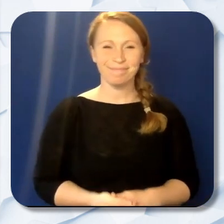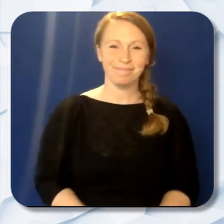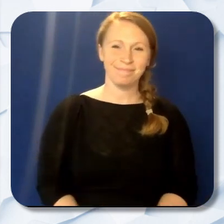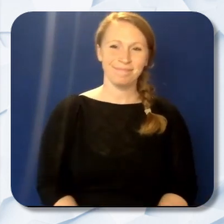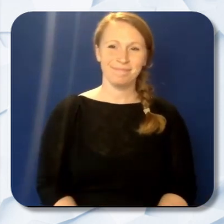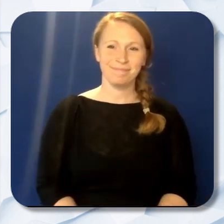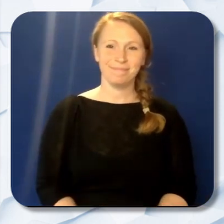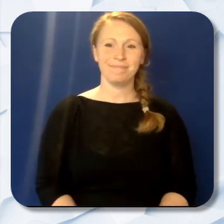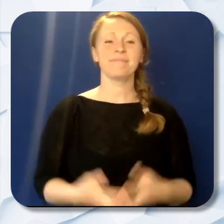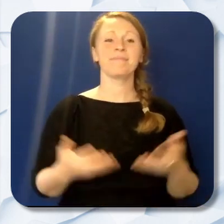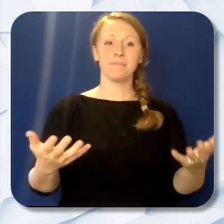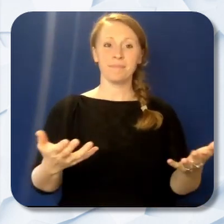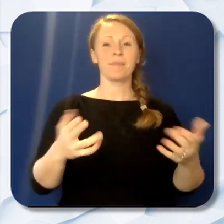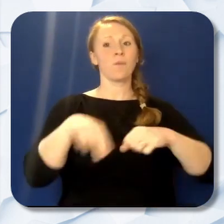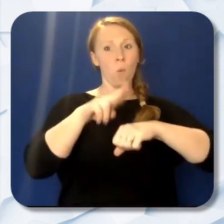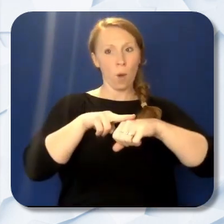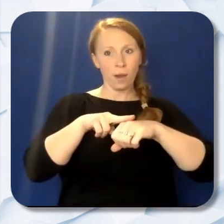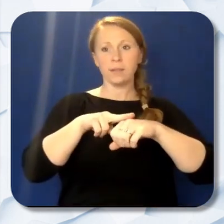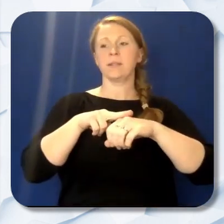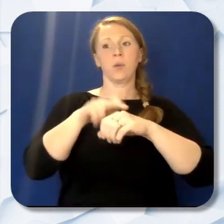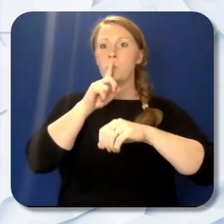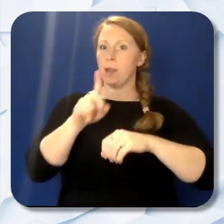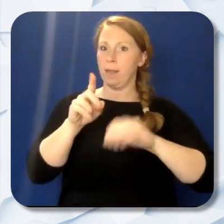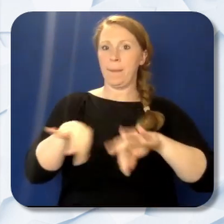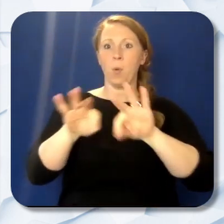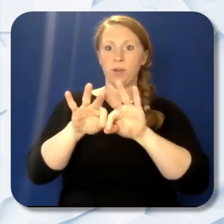and then, of course, shout out to family engagement incredibly important opportunities